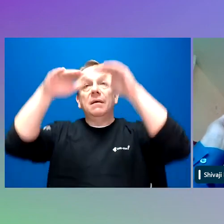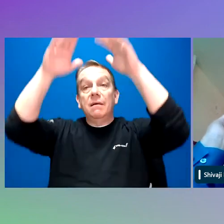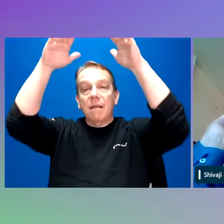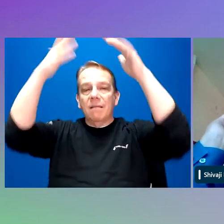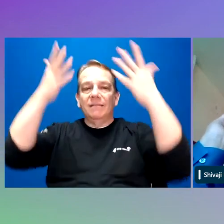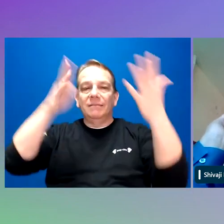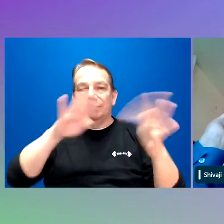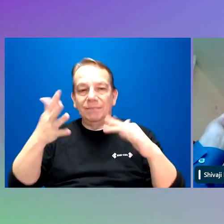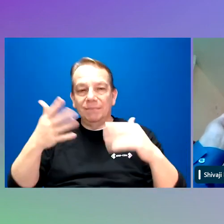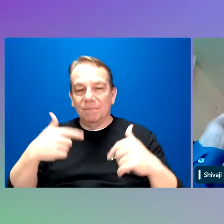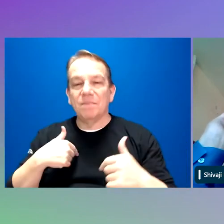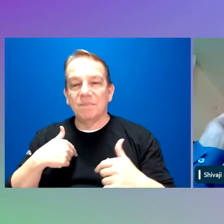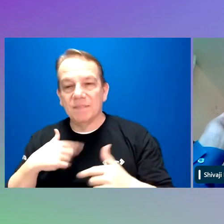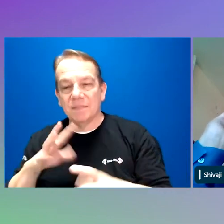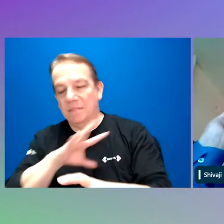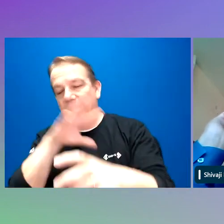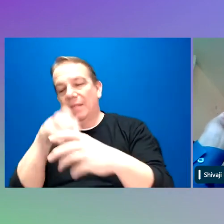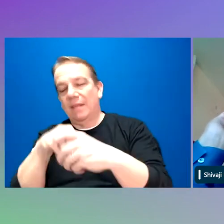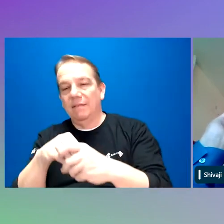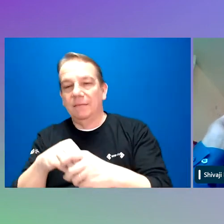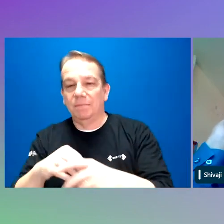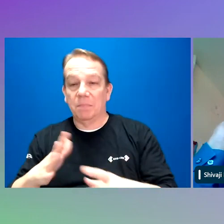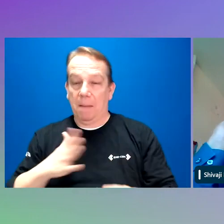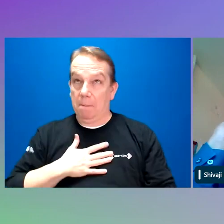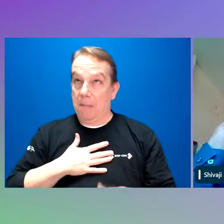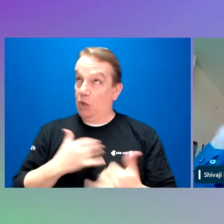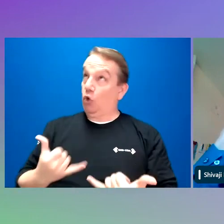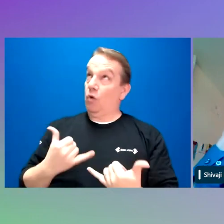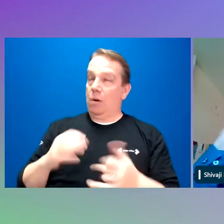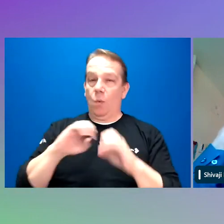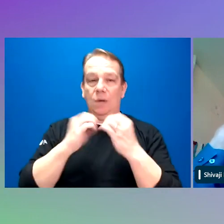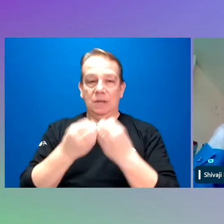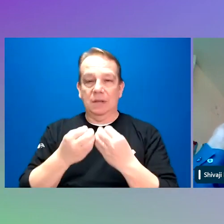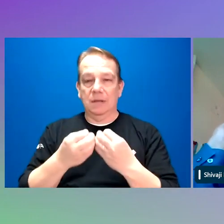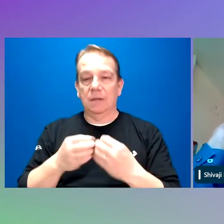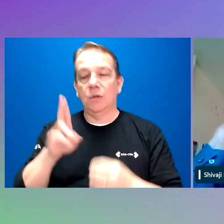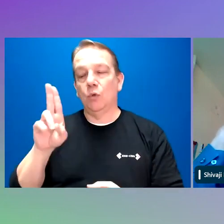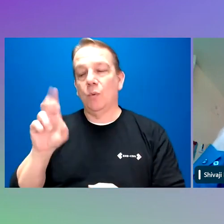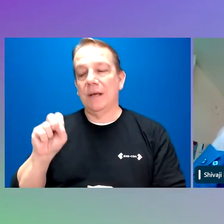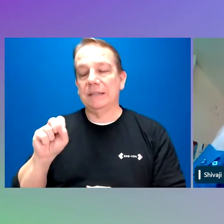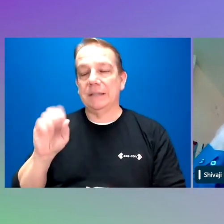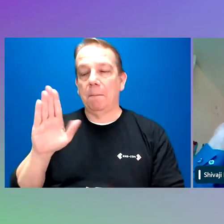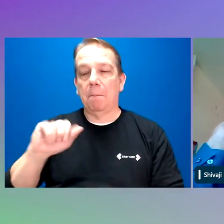this is my current organization,